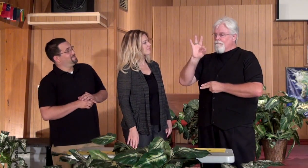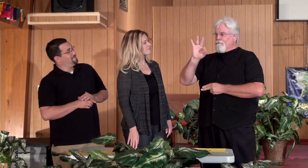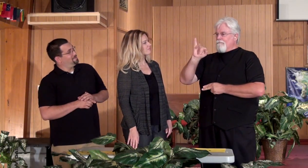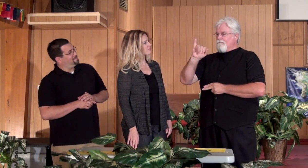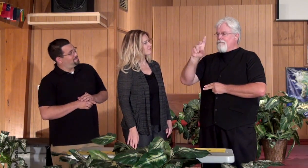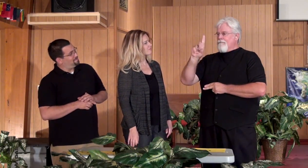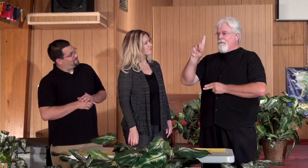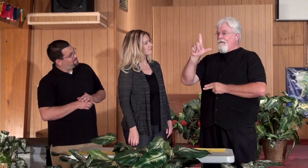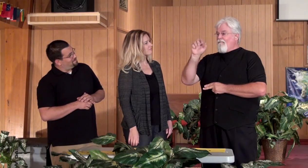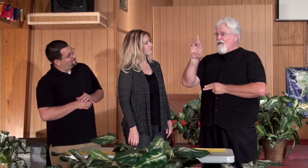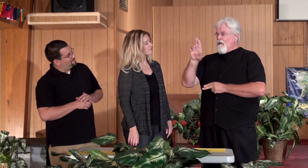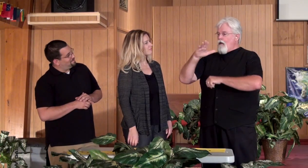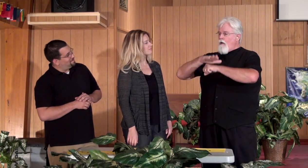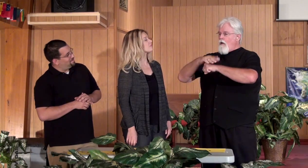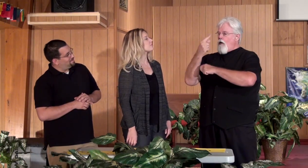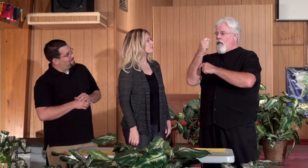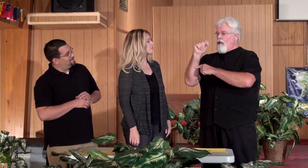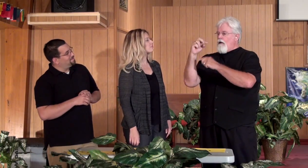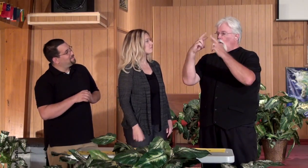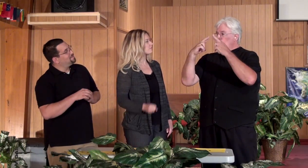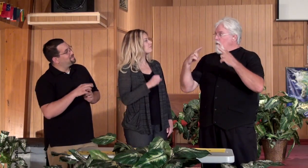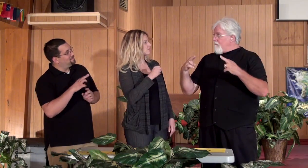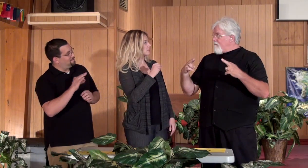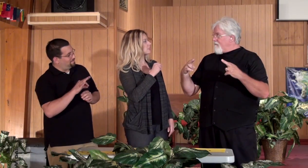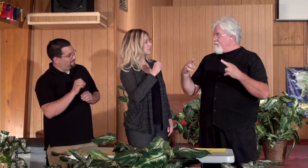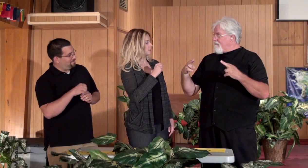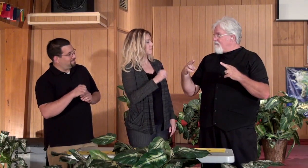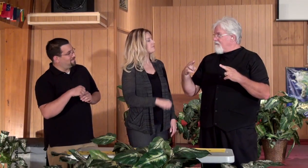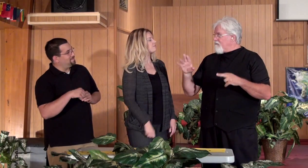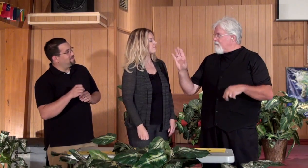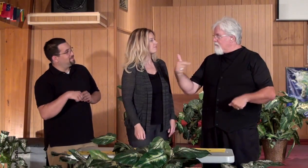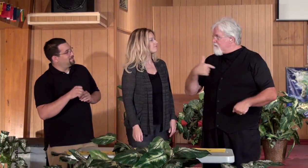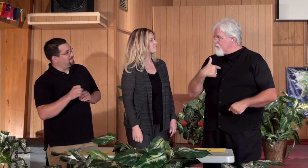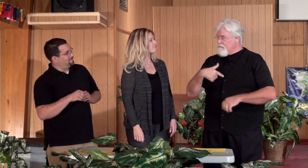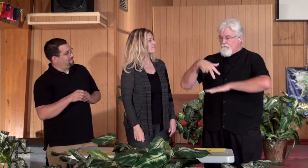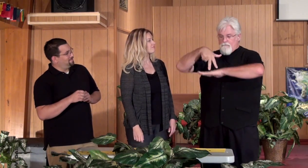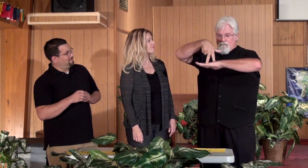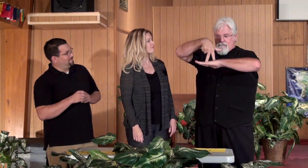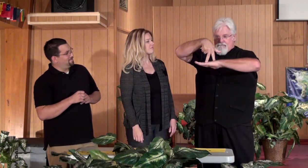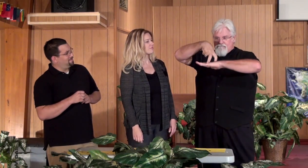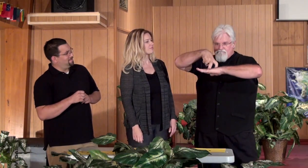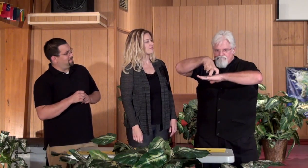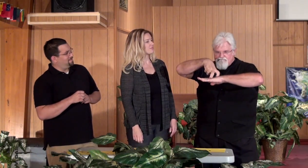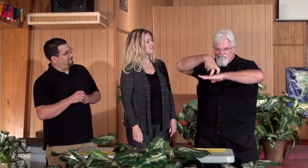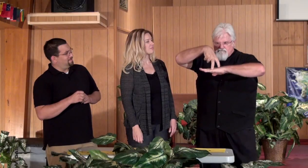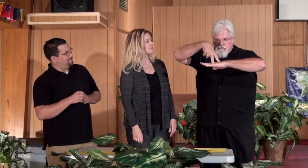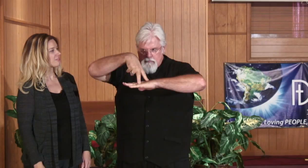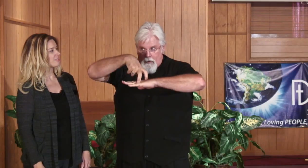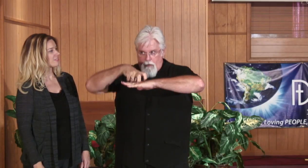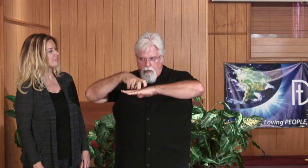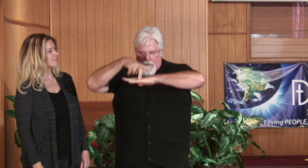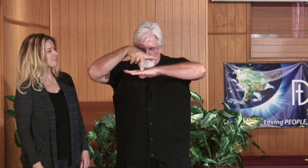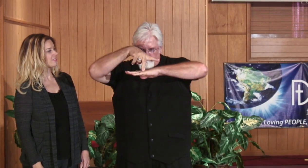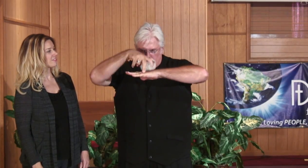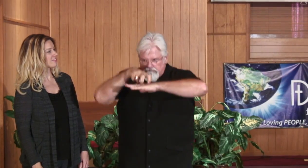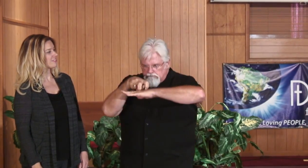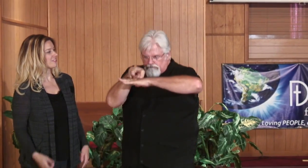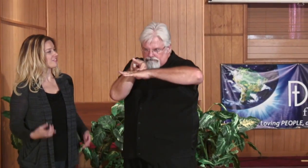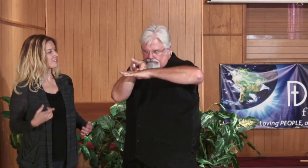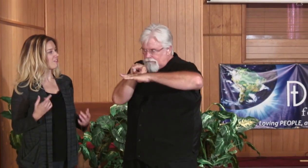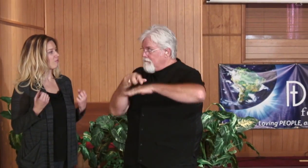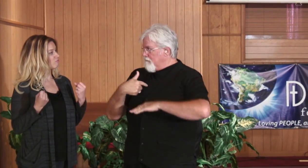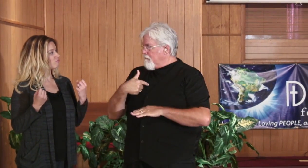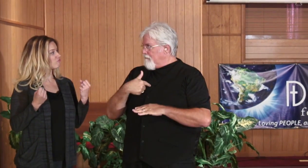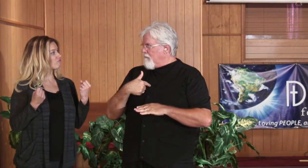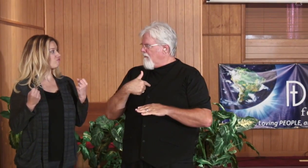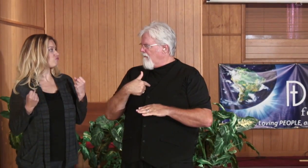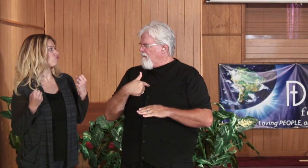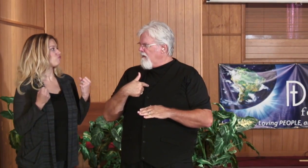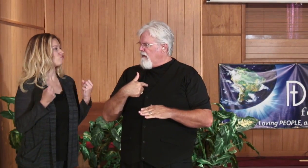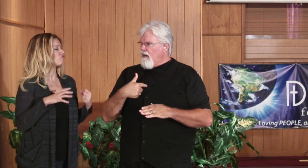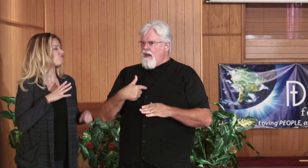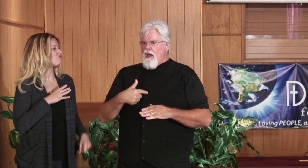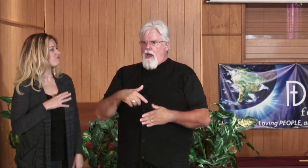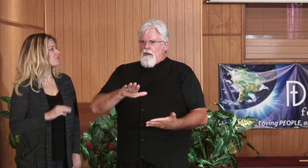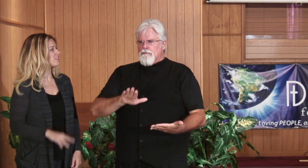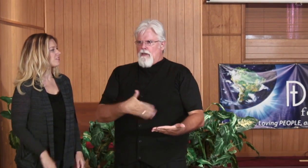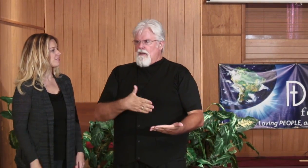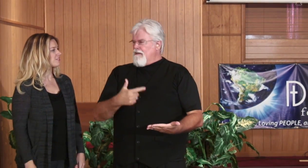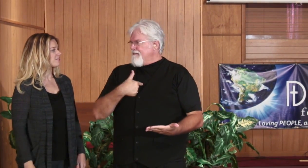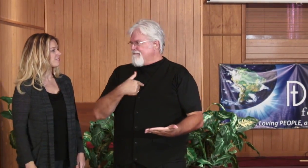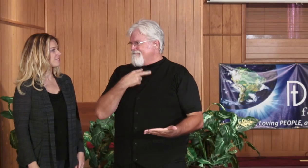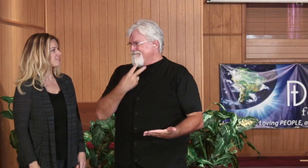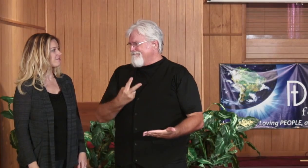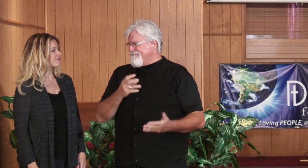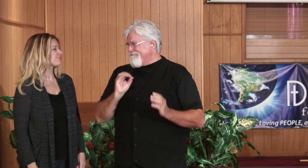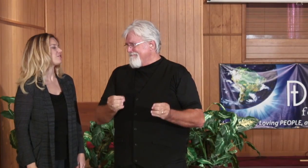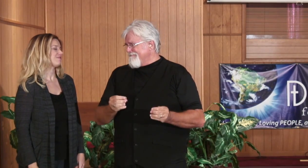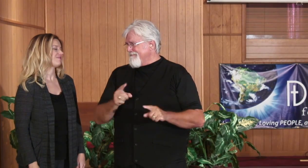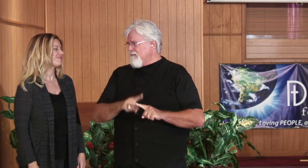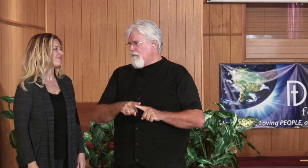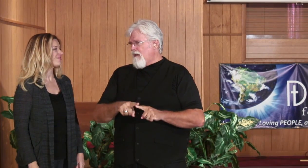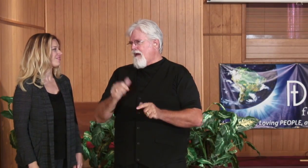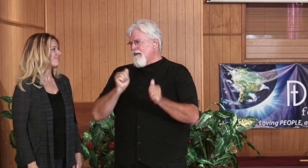called Fiddler on the Roof. I did that dance they did. I didn't sing with my voice, of